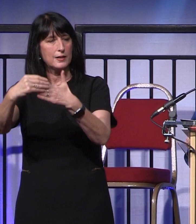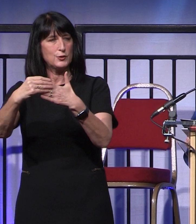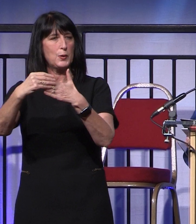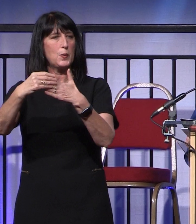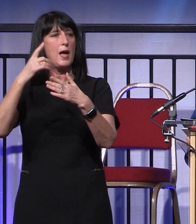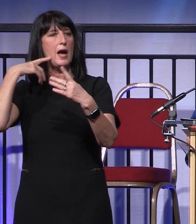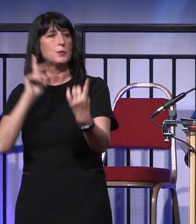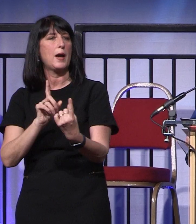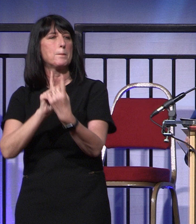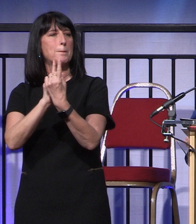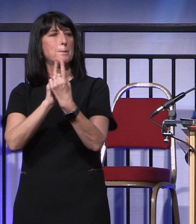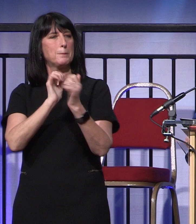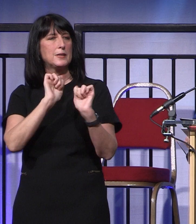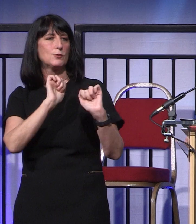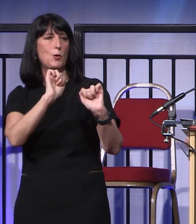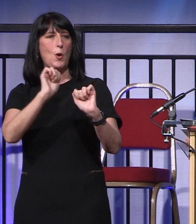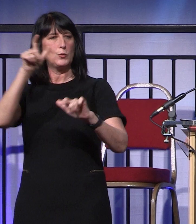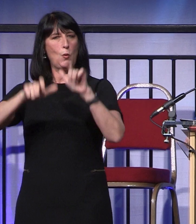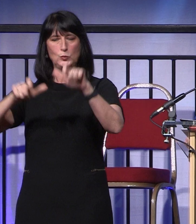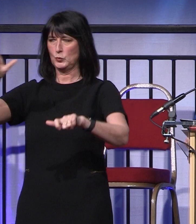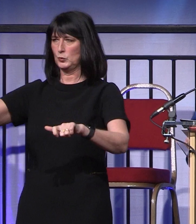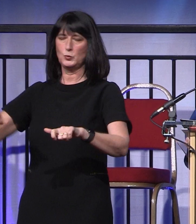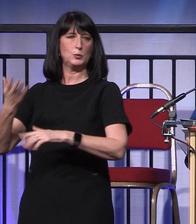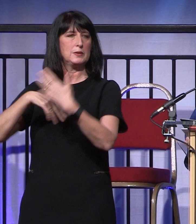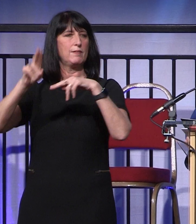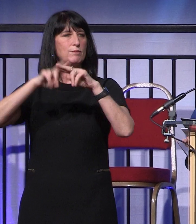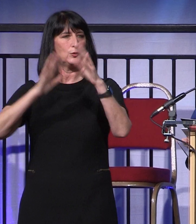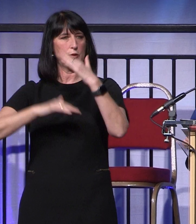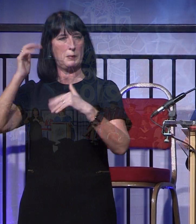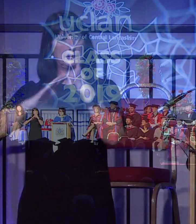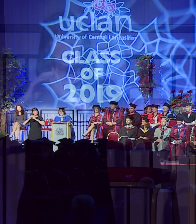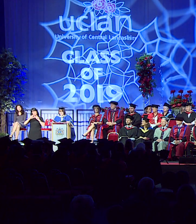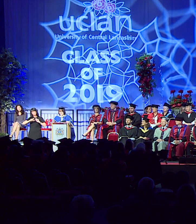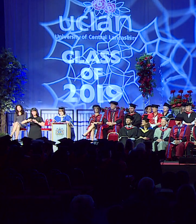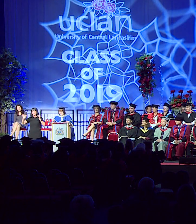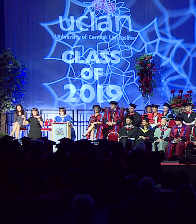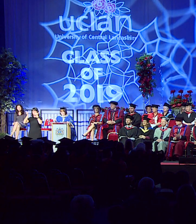for ongoing celebrations thank you